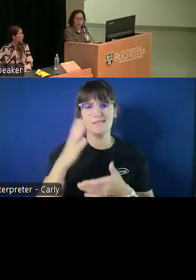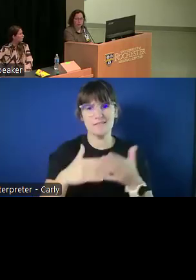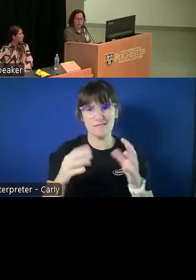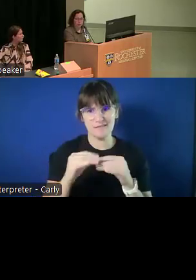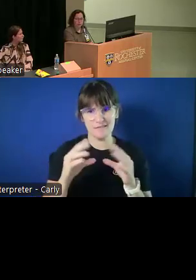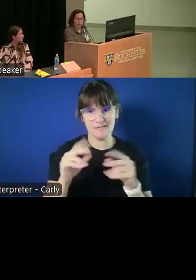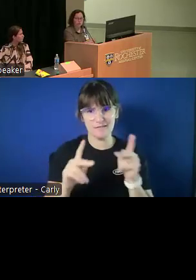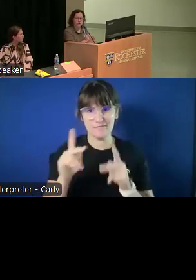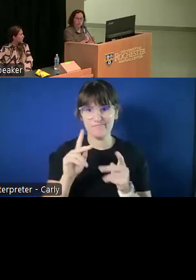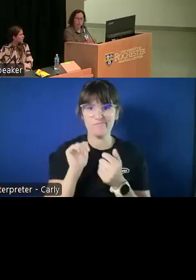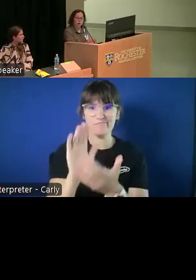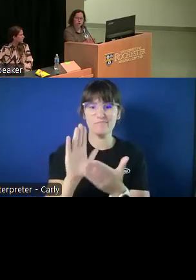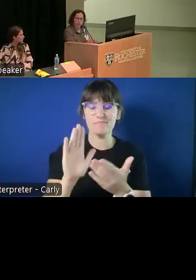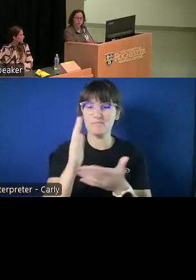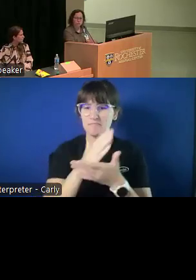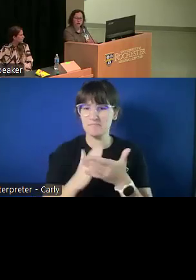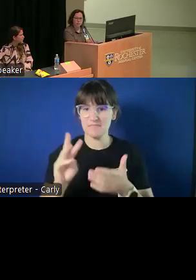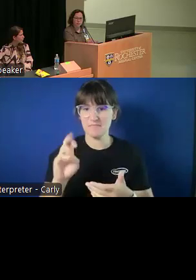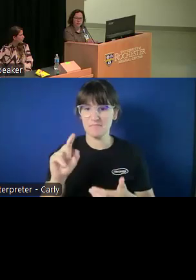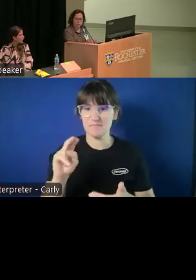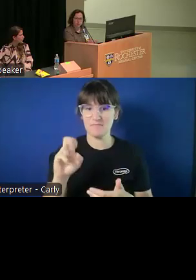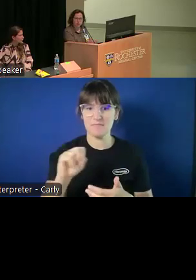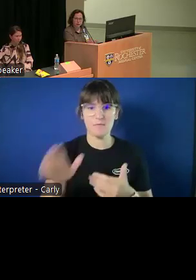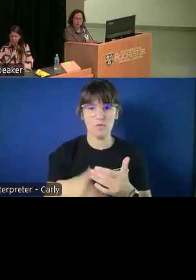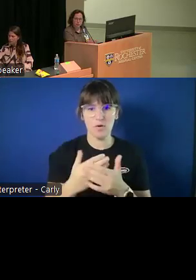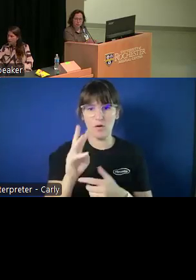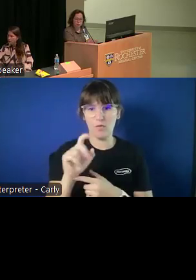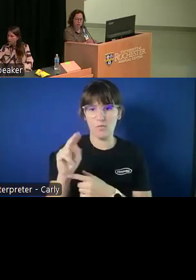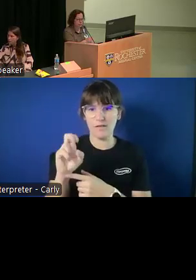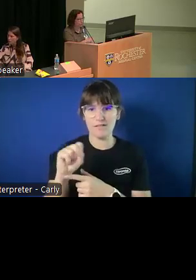aspects of wellness this is all wellness all the time for the next hour so I think you're in for